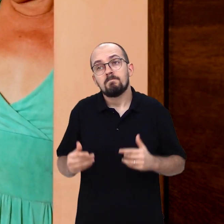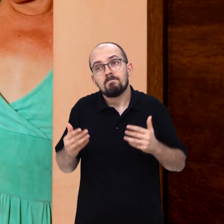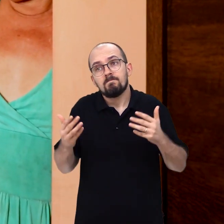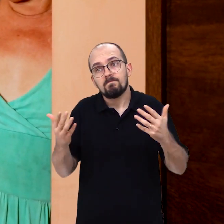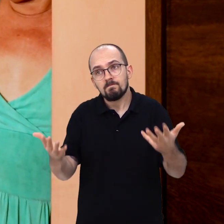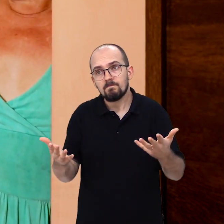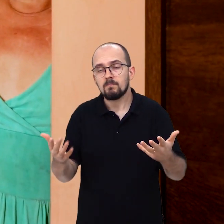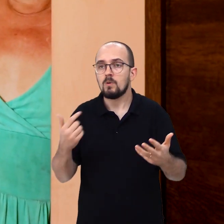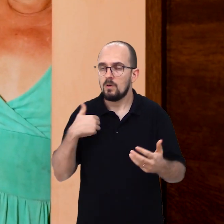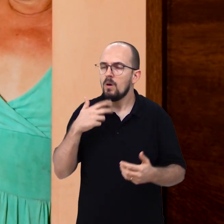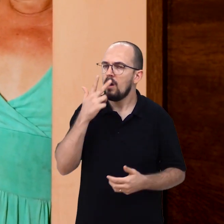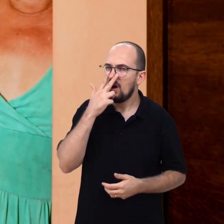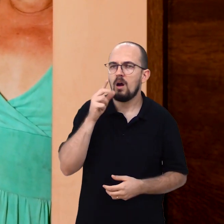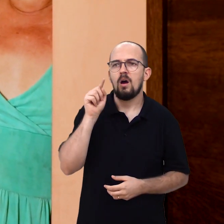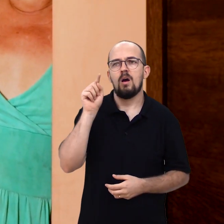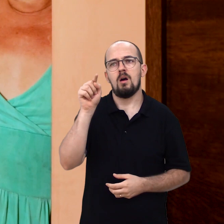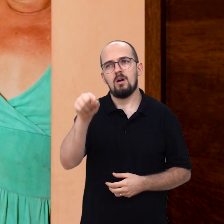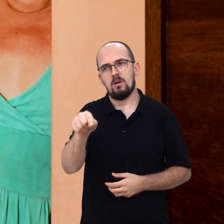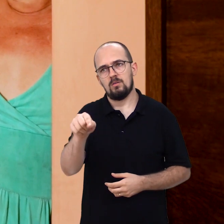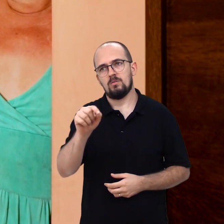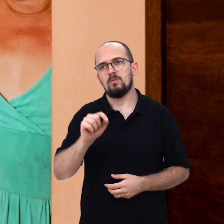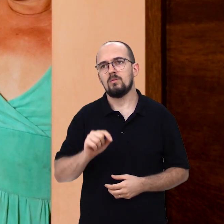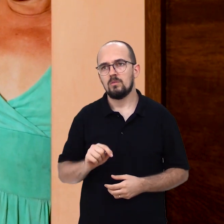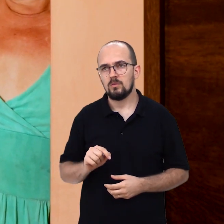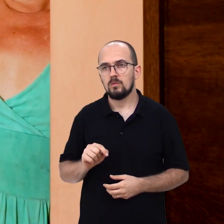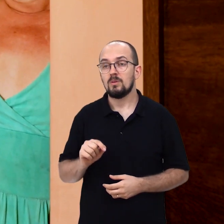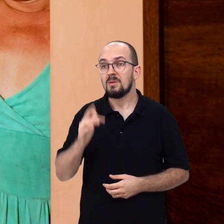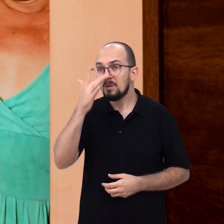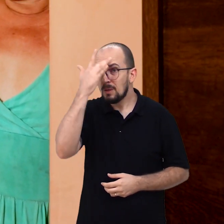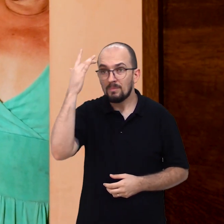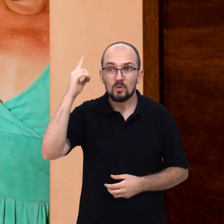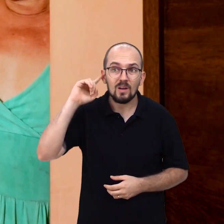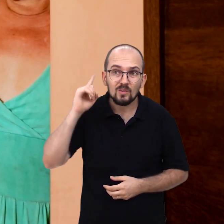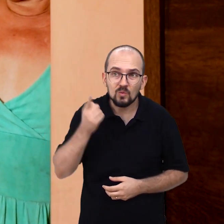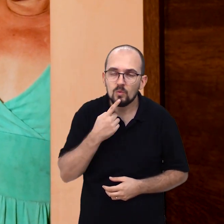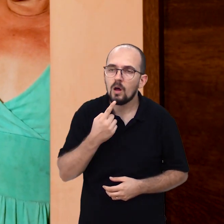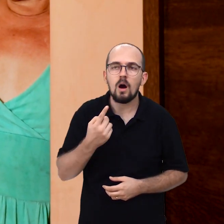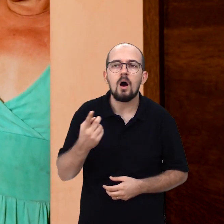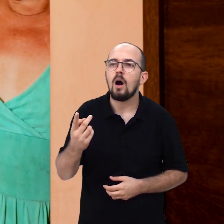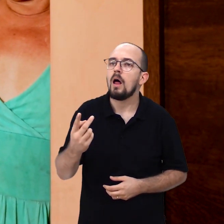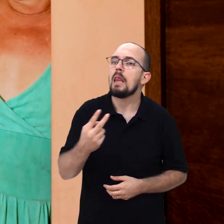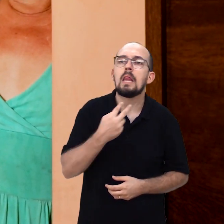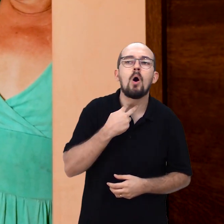So, I think that regarding Deaf people, we can't…